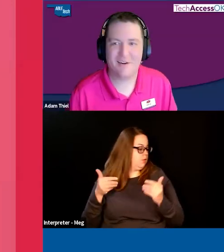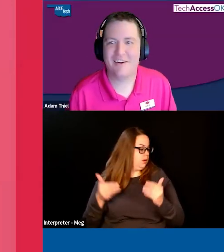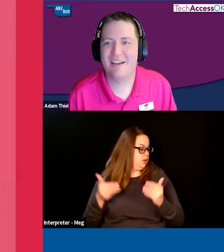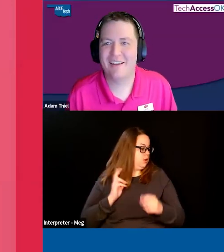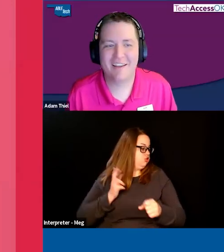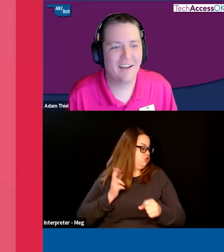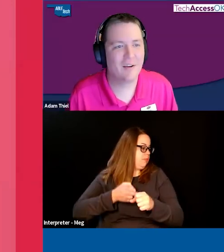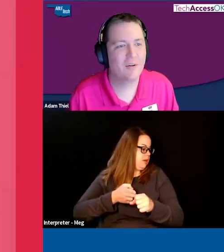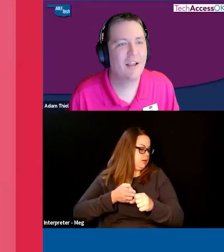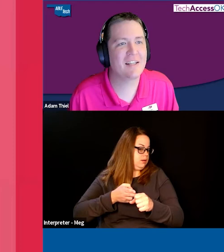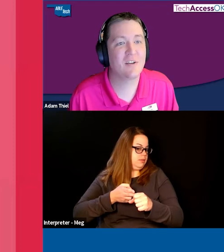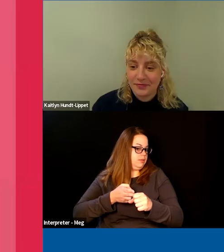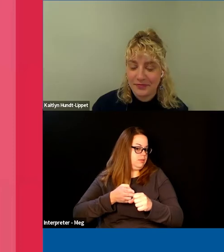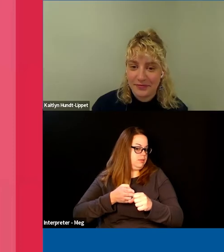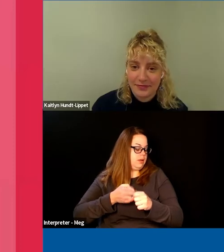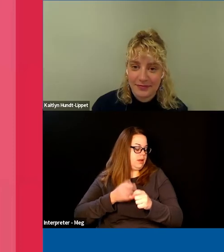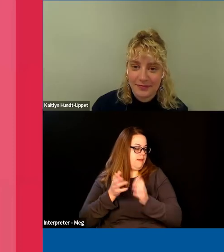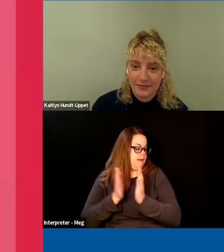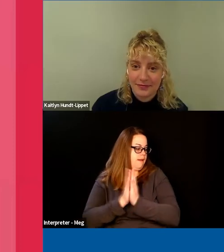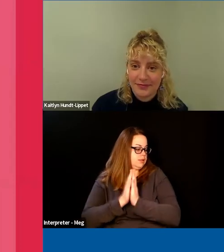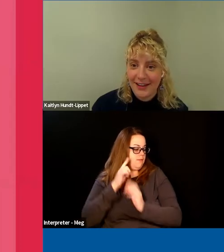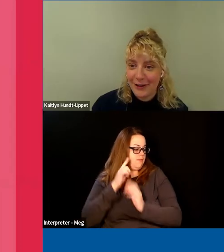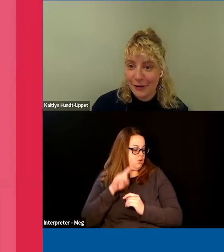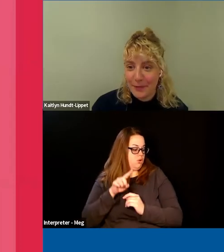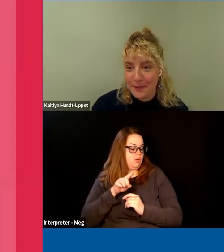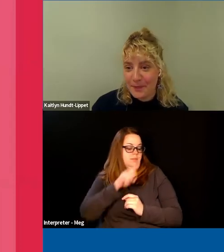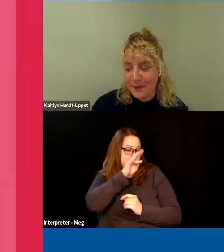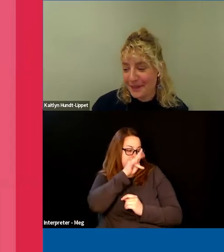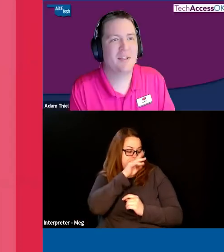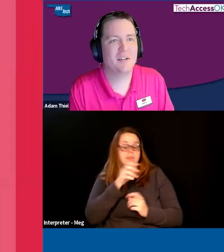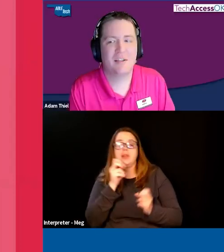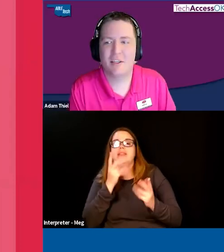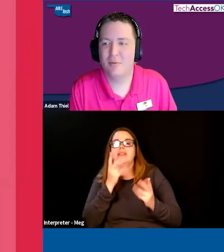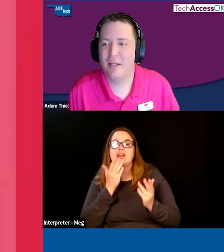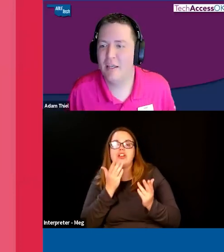and ask those questions for you. I've been gathering them in the Q&A,